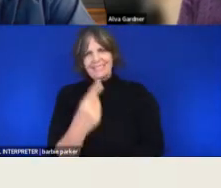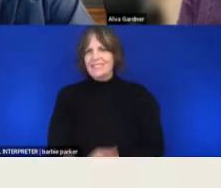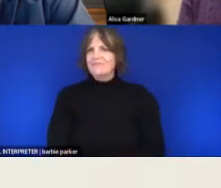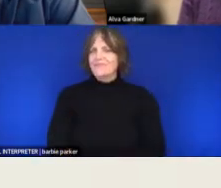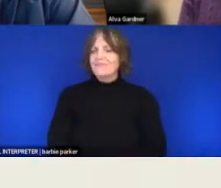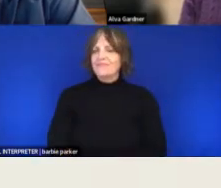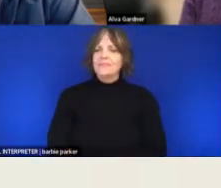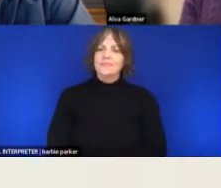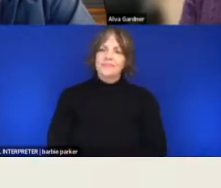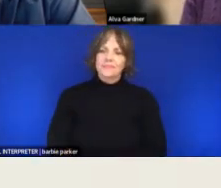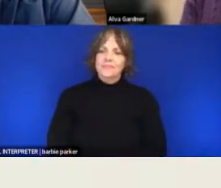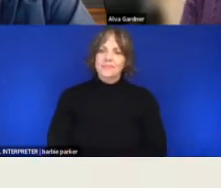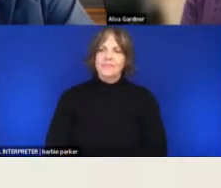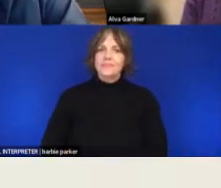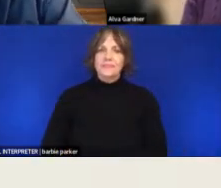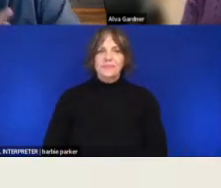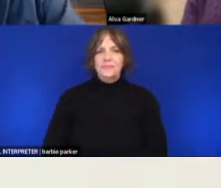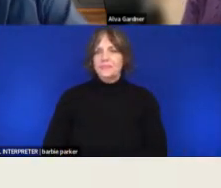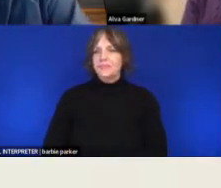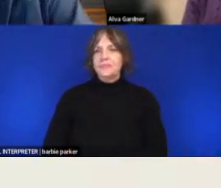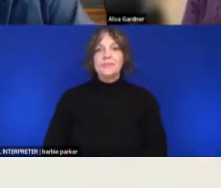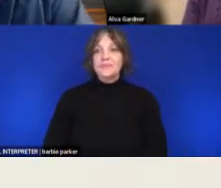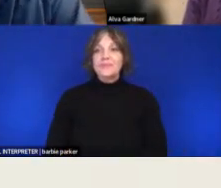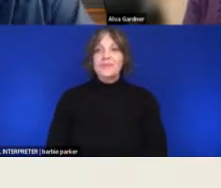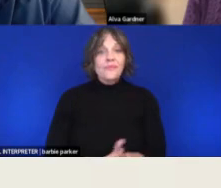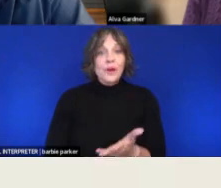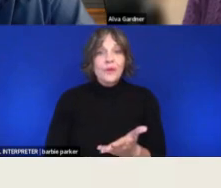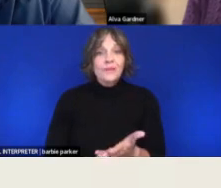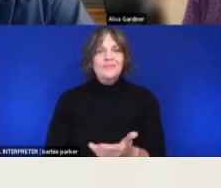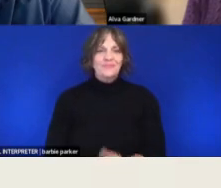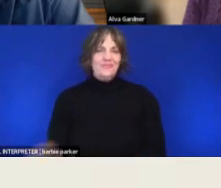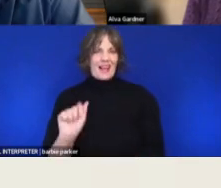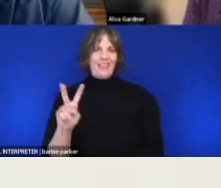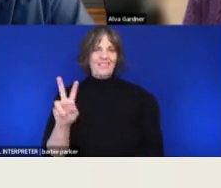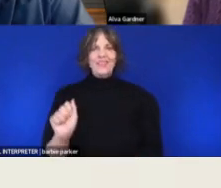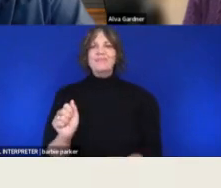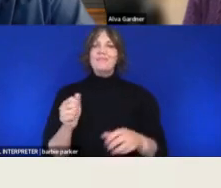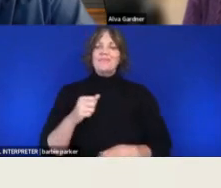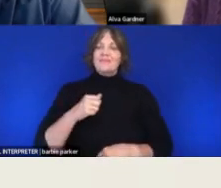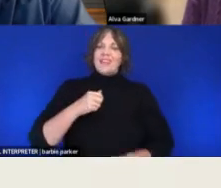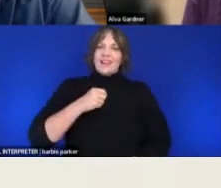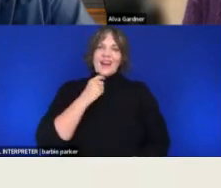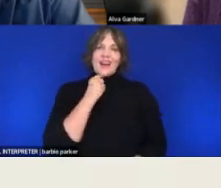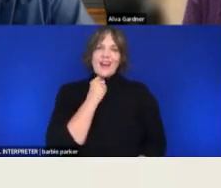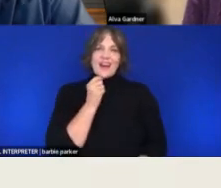that means we need to be engaged. Oh, sorry. Go ahead. Alva Gardner: Sorry, I just want to add me. I think being able to